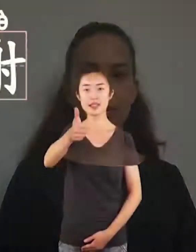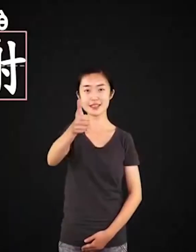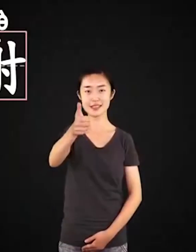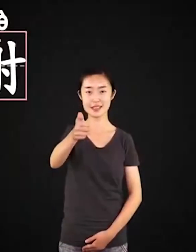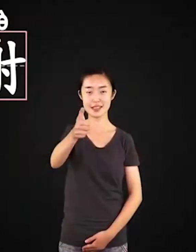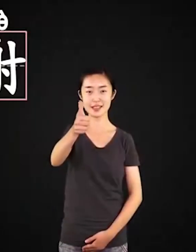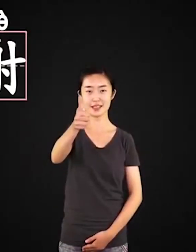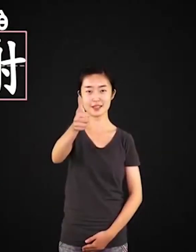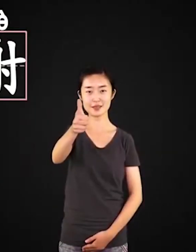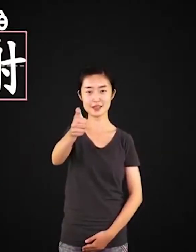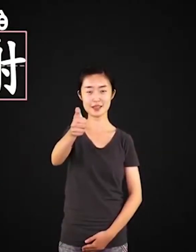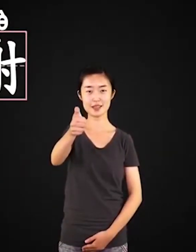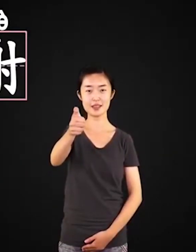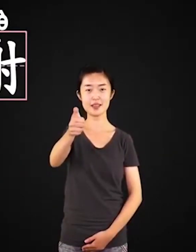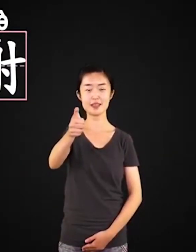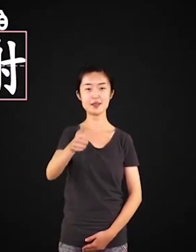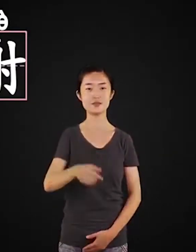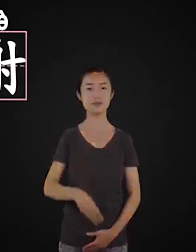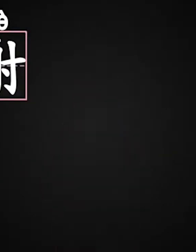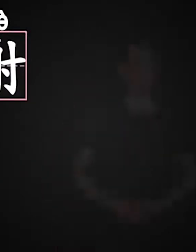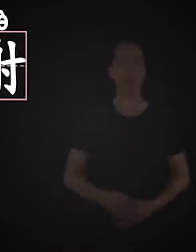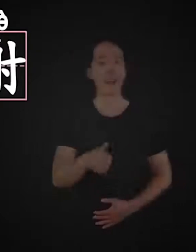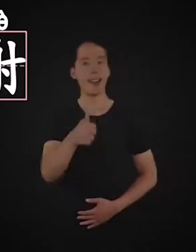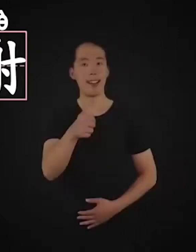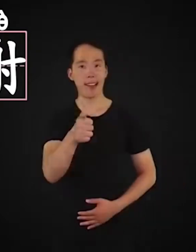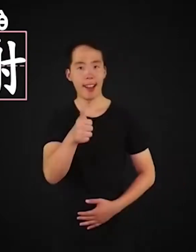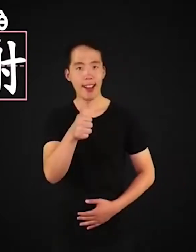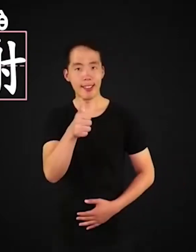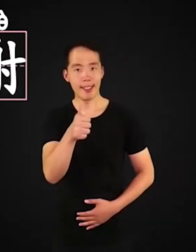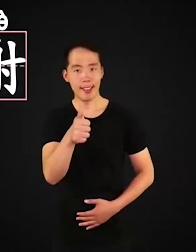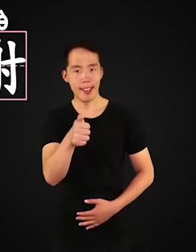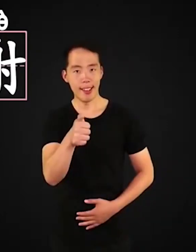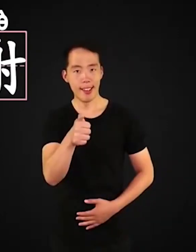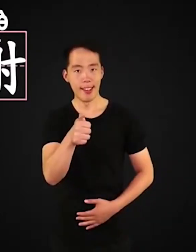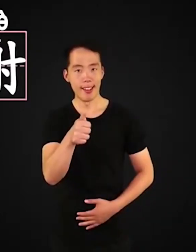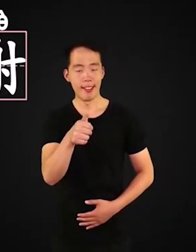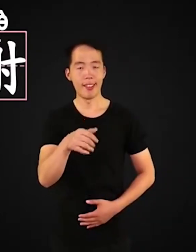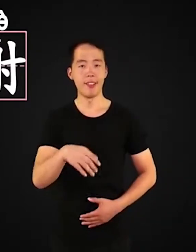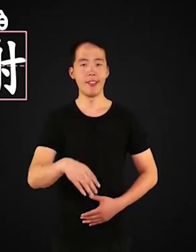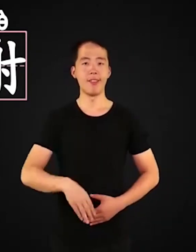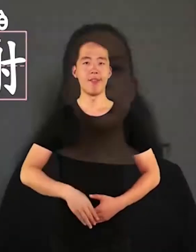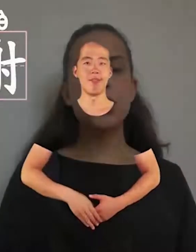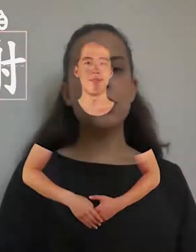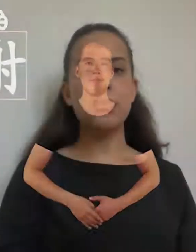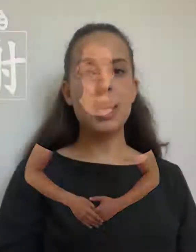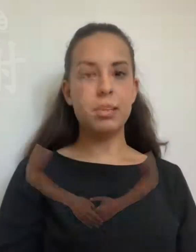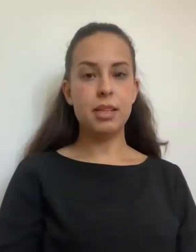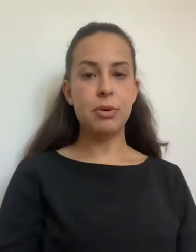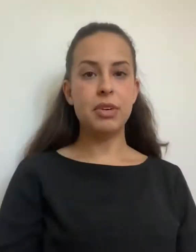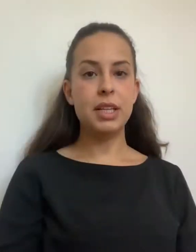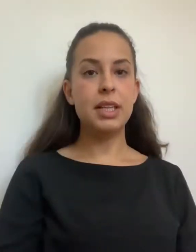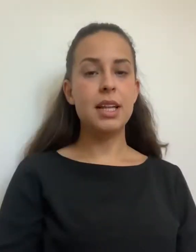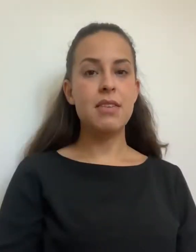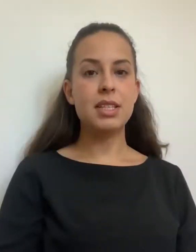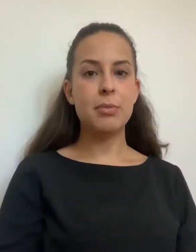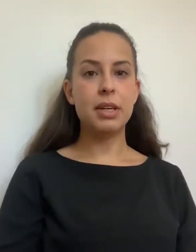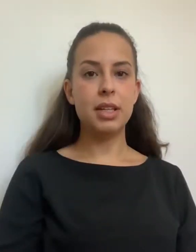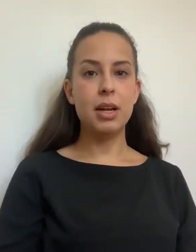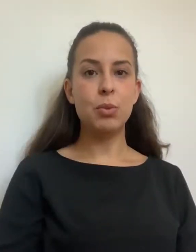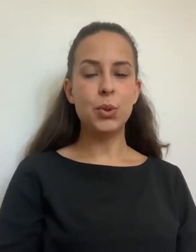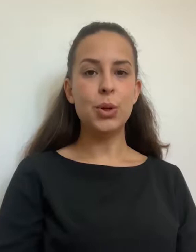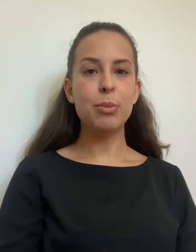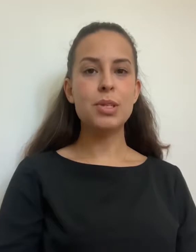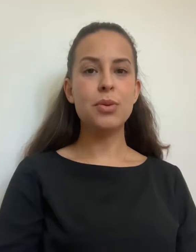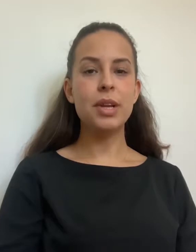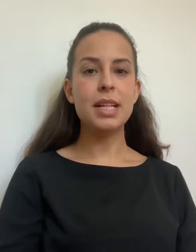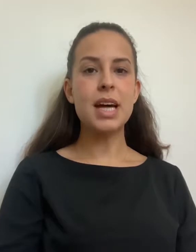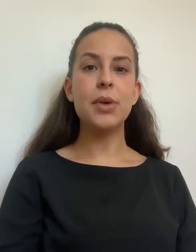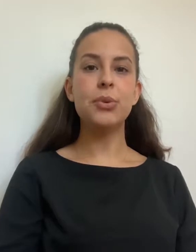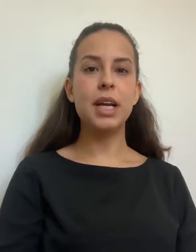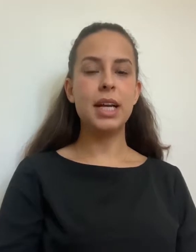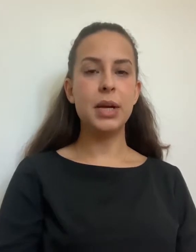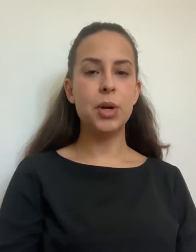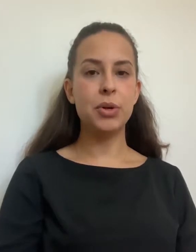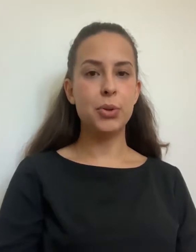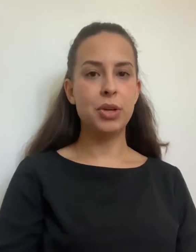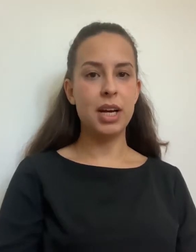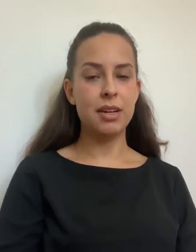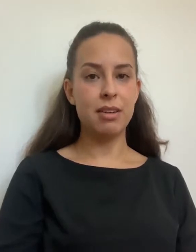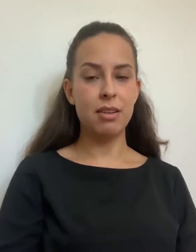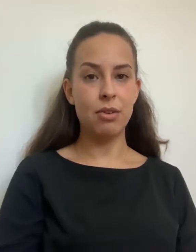Many people think that sign language is an international language and therefore, deaf people from different parts of the world they can use a single language to communicate with each other.